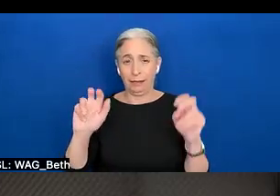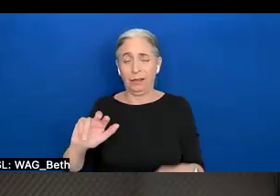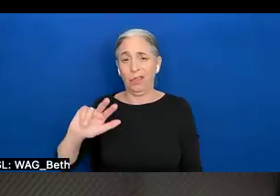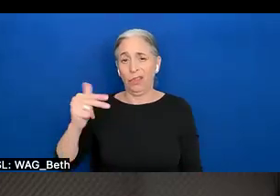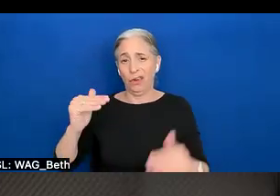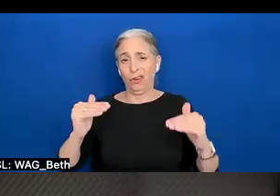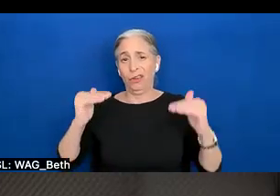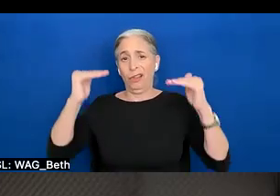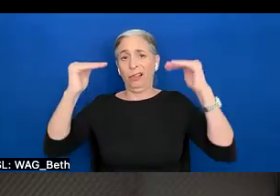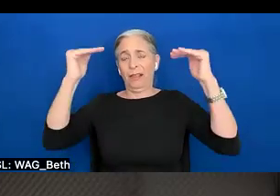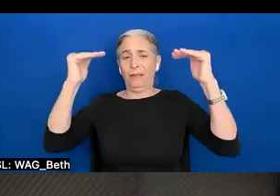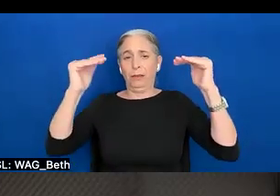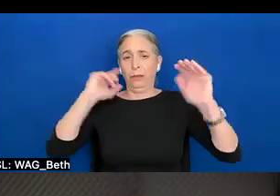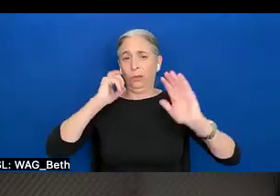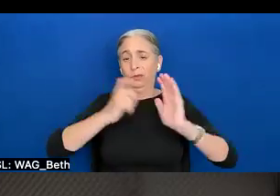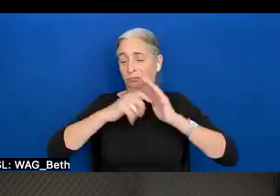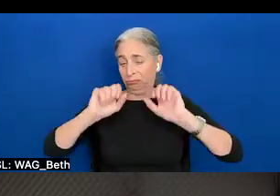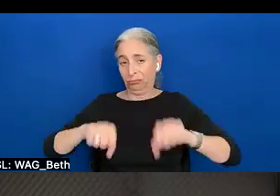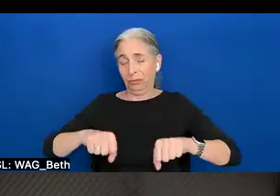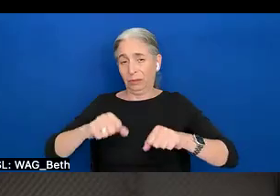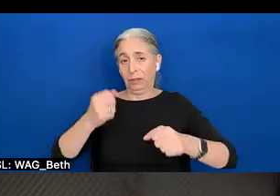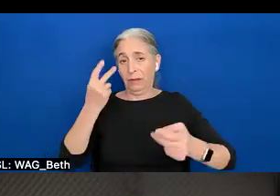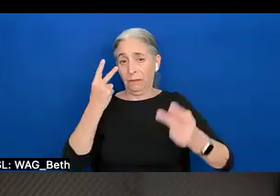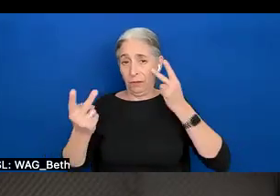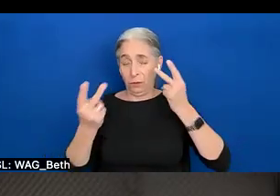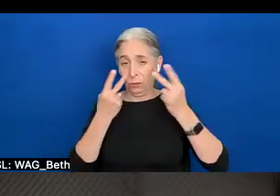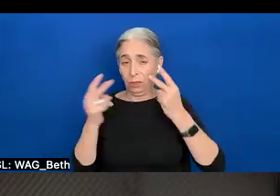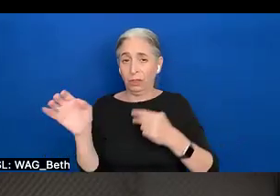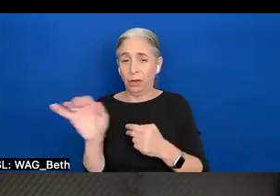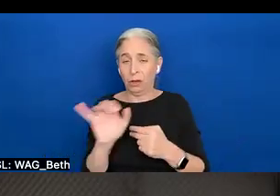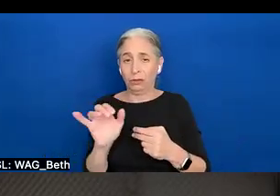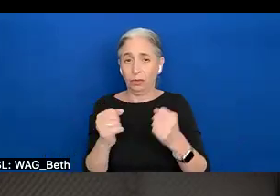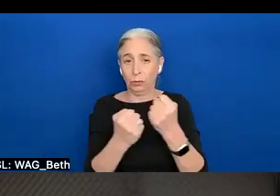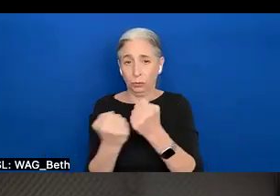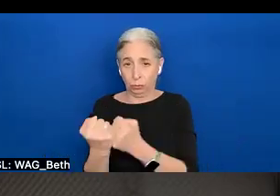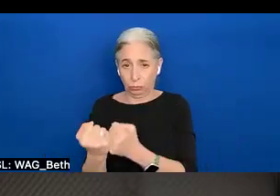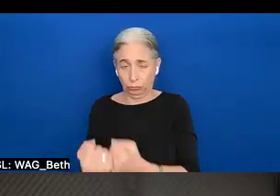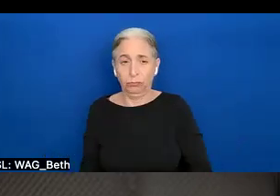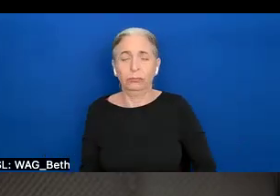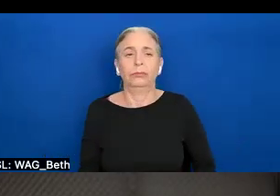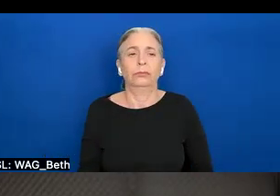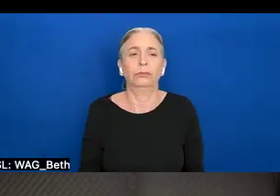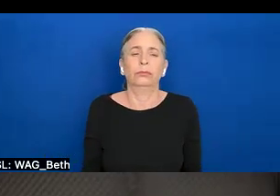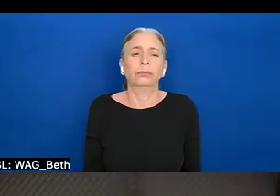And it's recognizable both visually and in the structure.